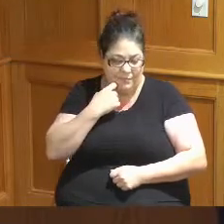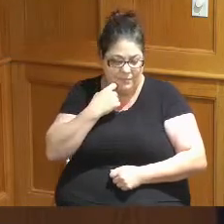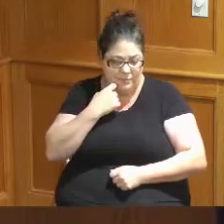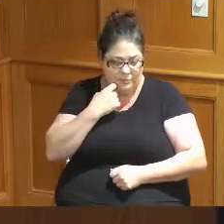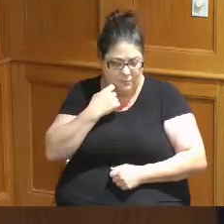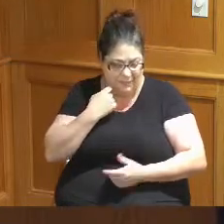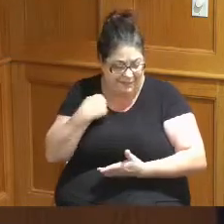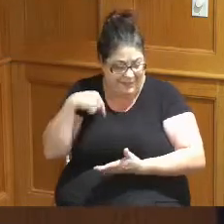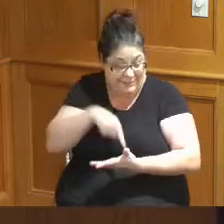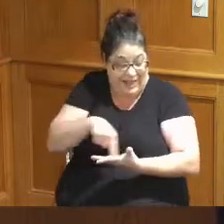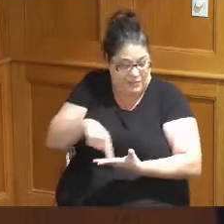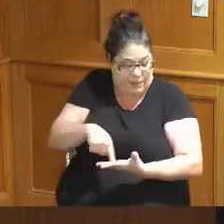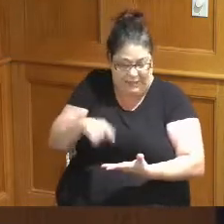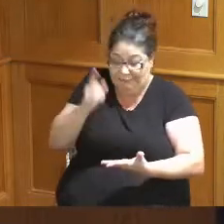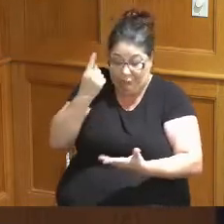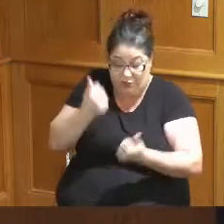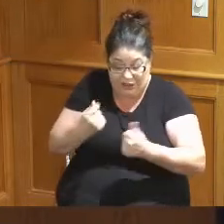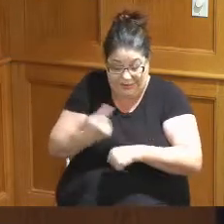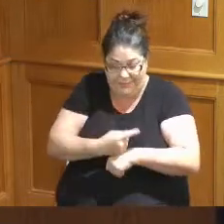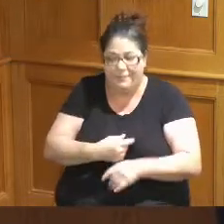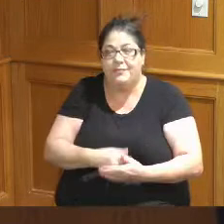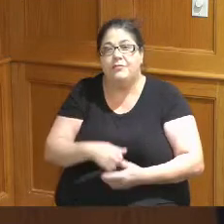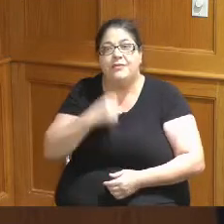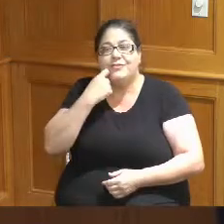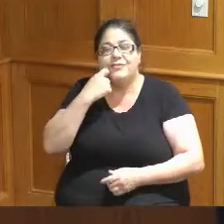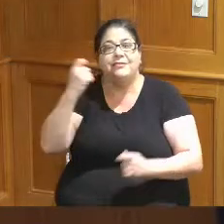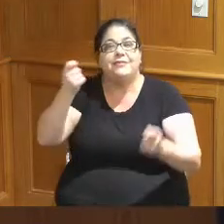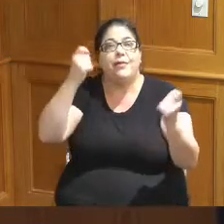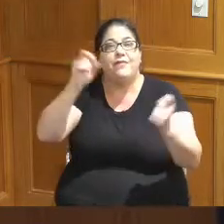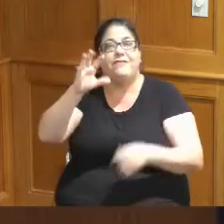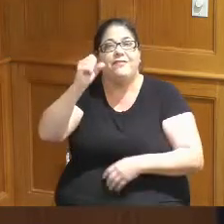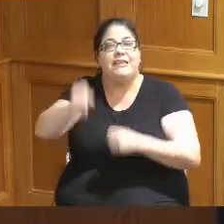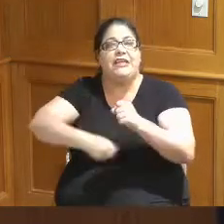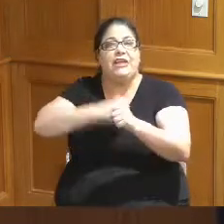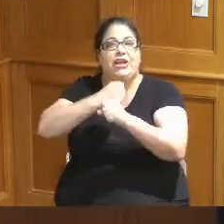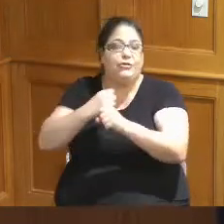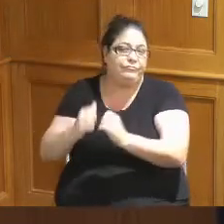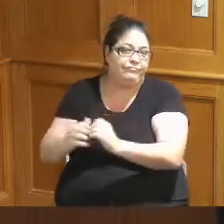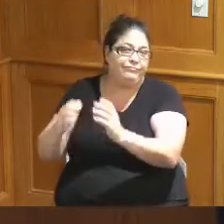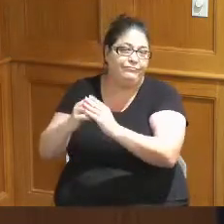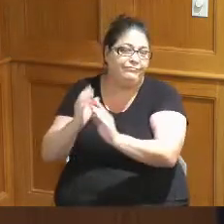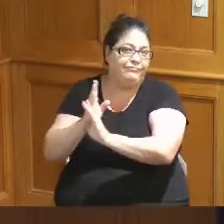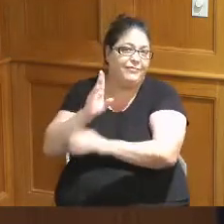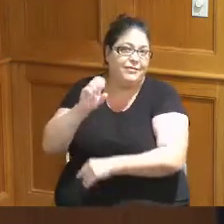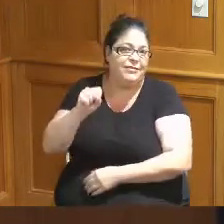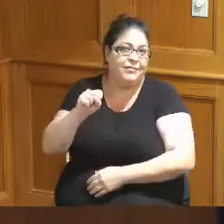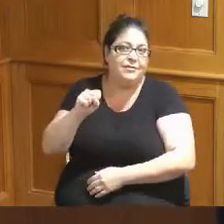remember but they just had their 50th Anniversary so we're very excited as they are celebrating the